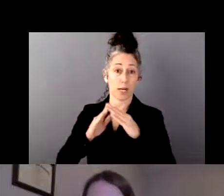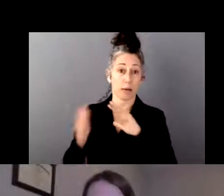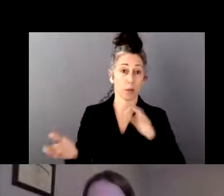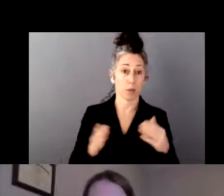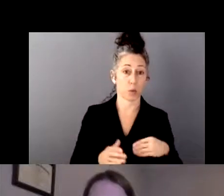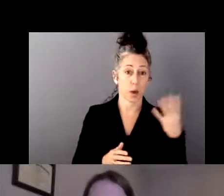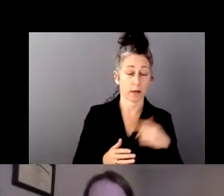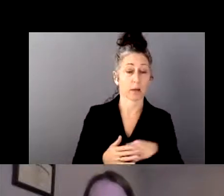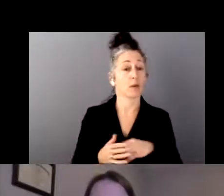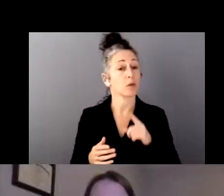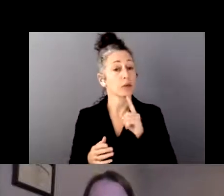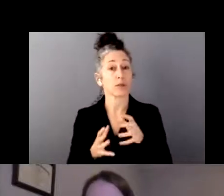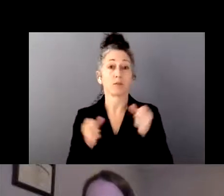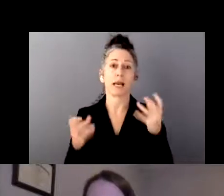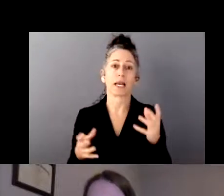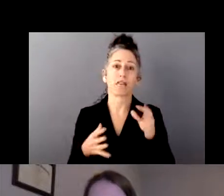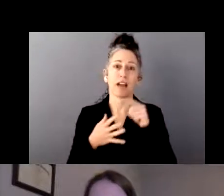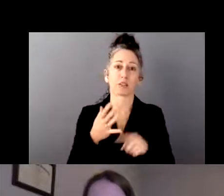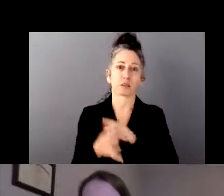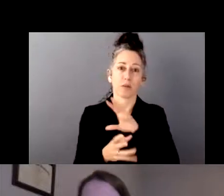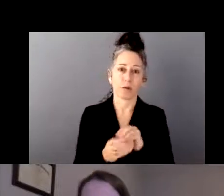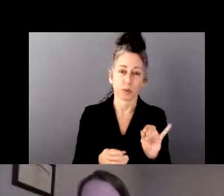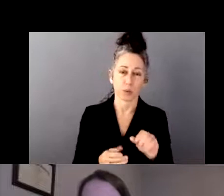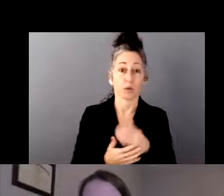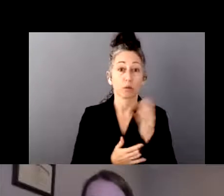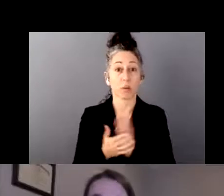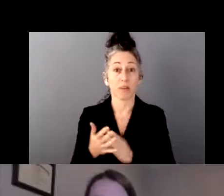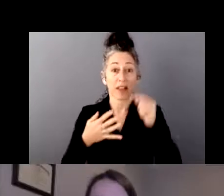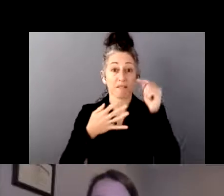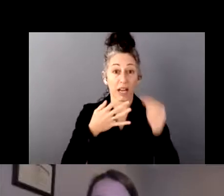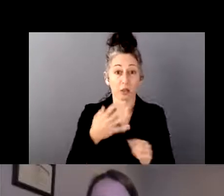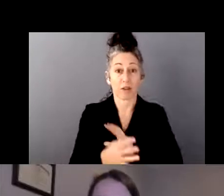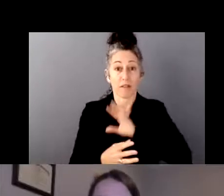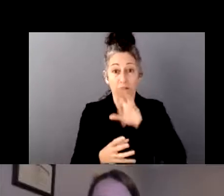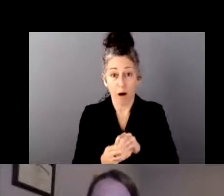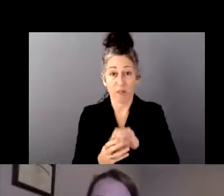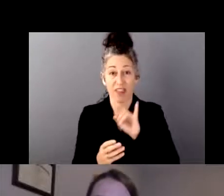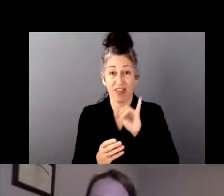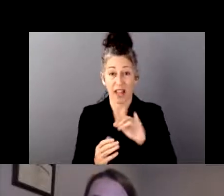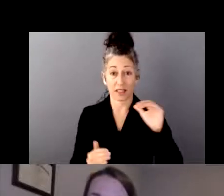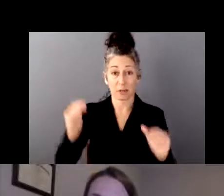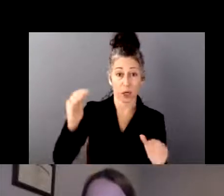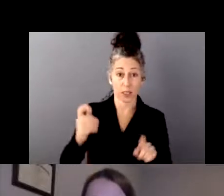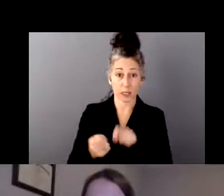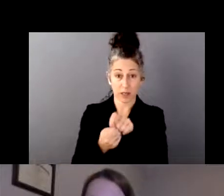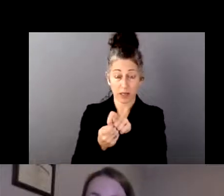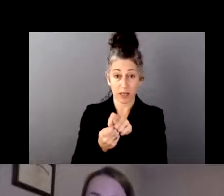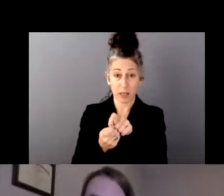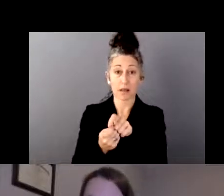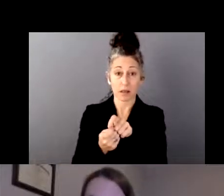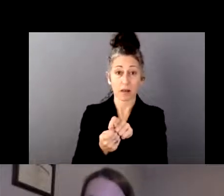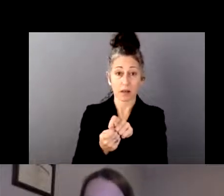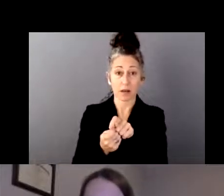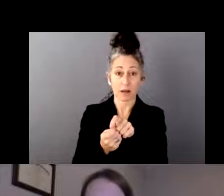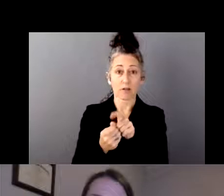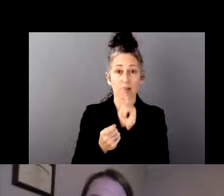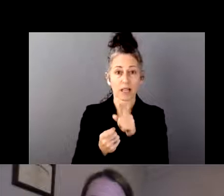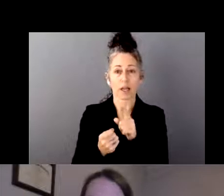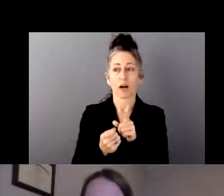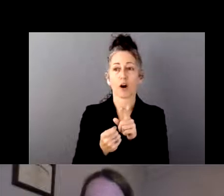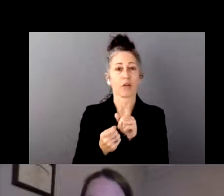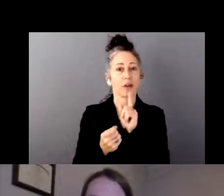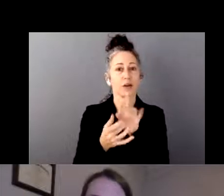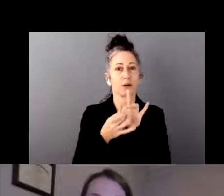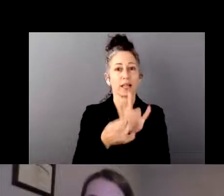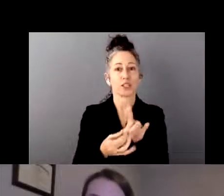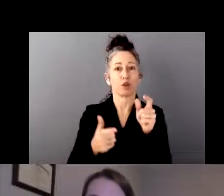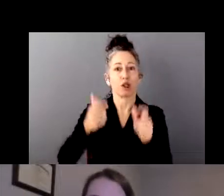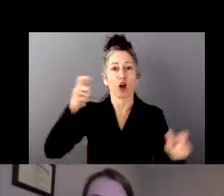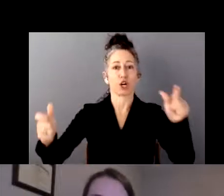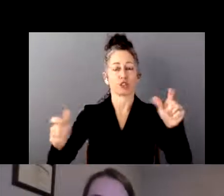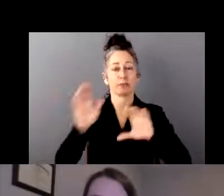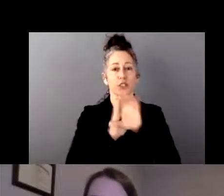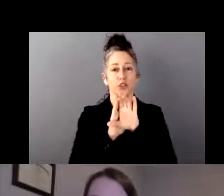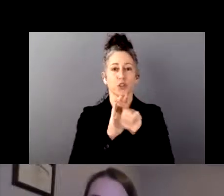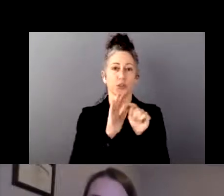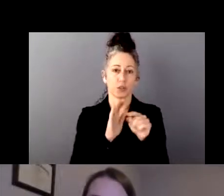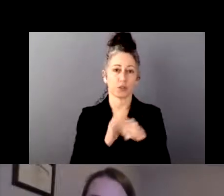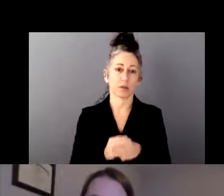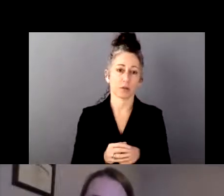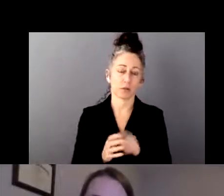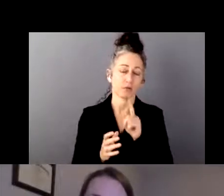that are playing into it. But looking at some of these factors that have disparities in and of themselves are playing into the greater disparities that we're seeing in COVID-19 deaths. I think it's going to be a really important question moving forward. So, finally, what